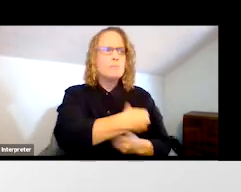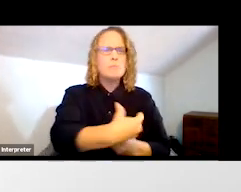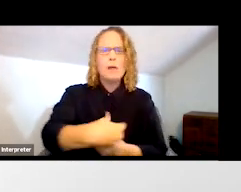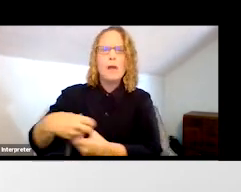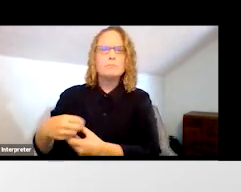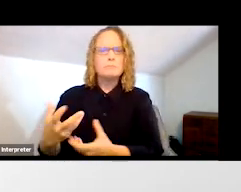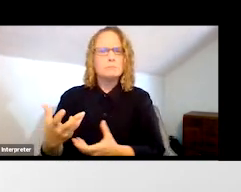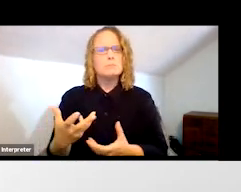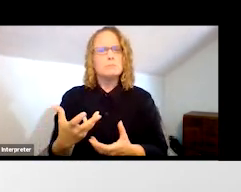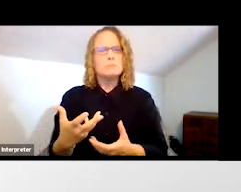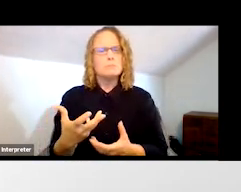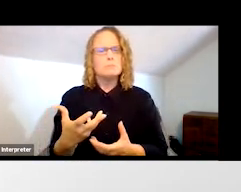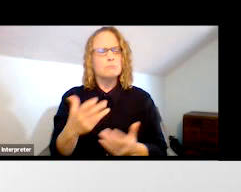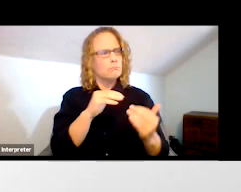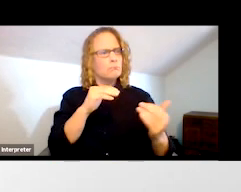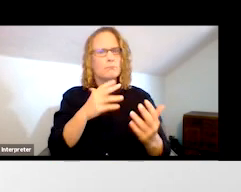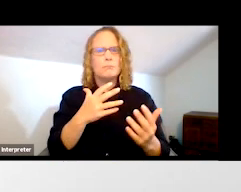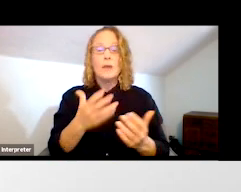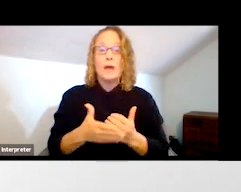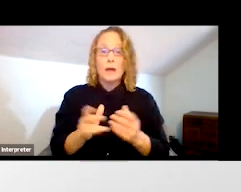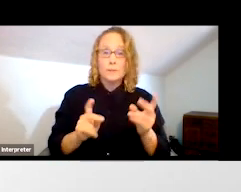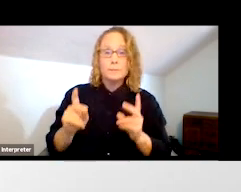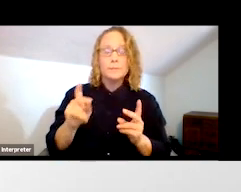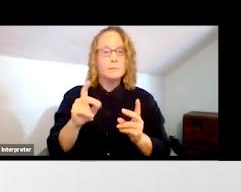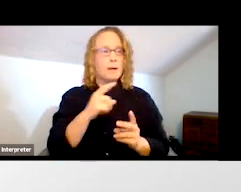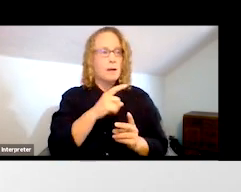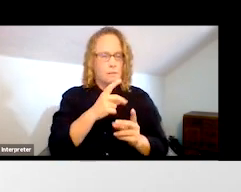So really, the focus of trauma-informed outcome,